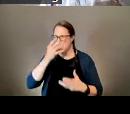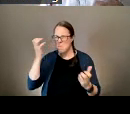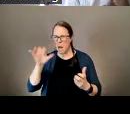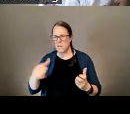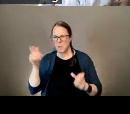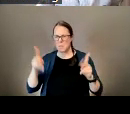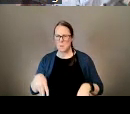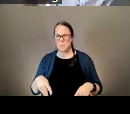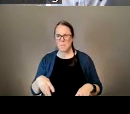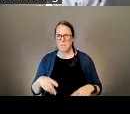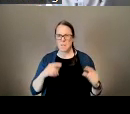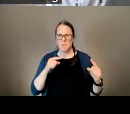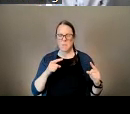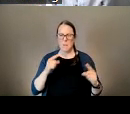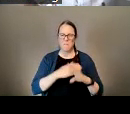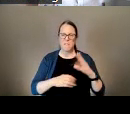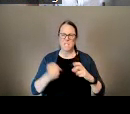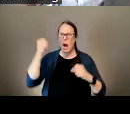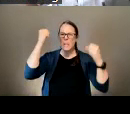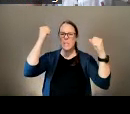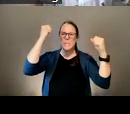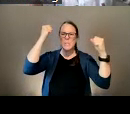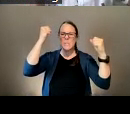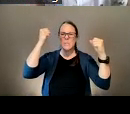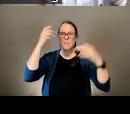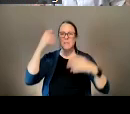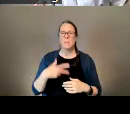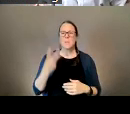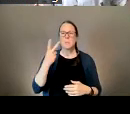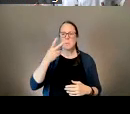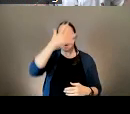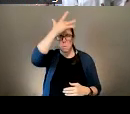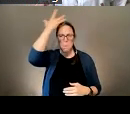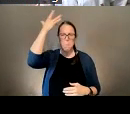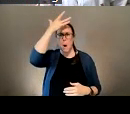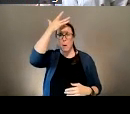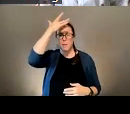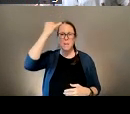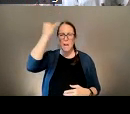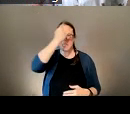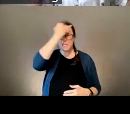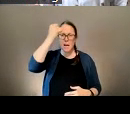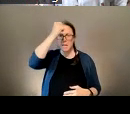So they're just like their fists are raised in the air. They're these two kind of bald Italian men and they're big.